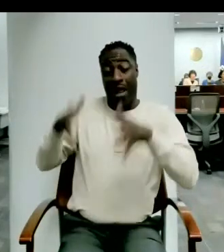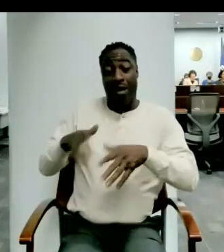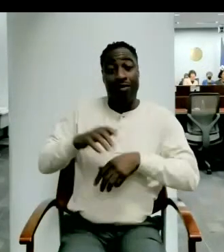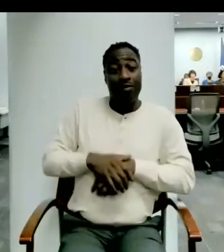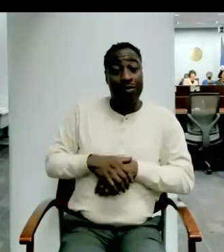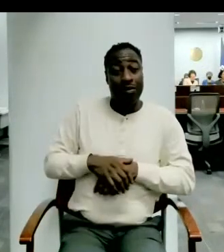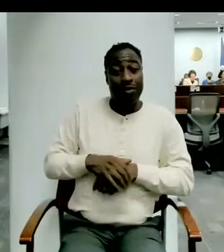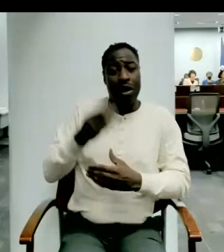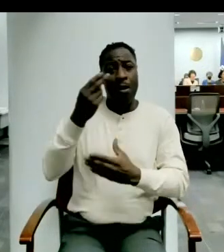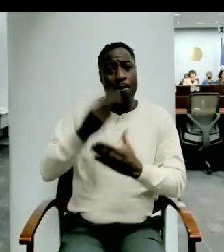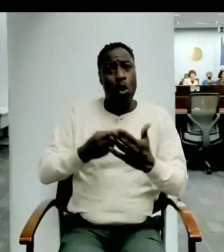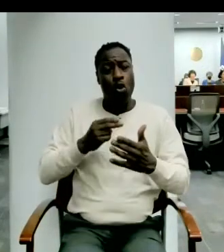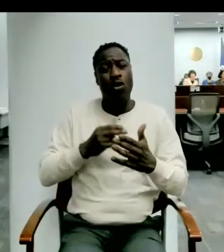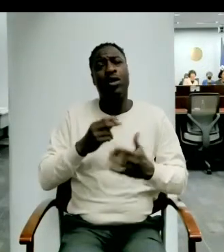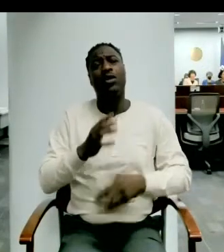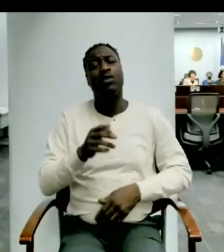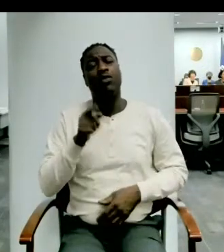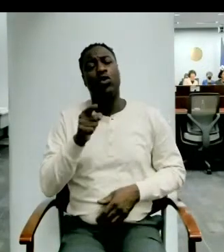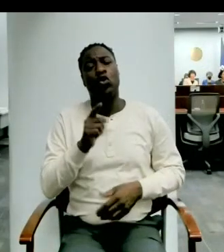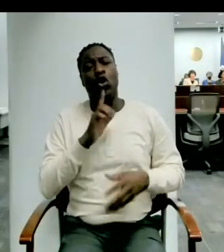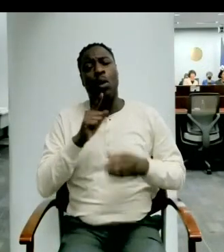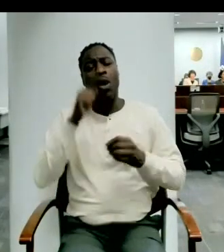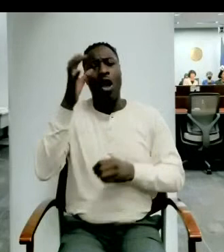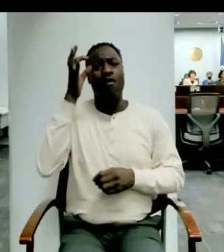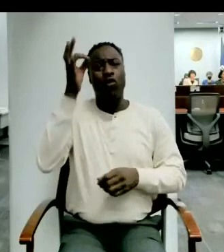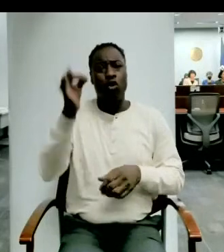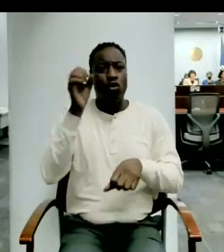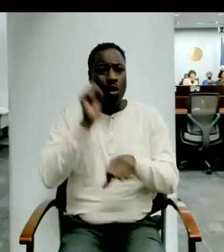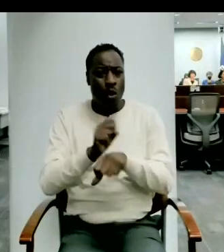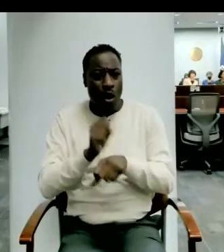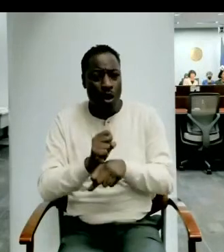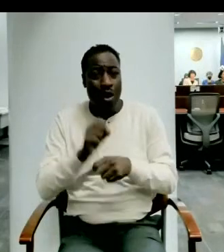you can both answer this, talked about few you are it of work especially related